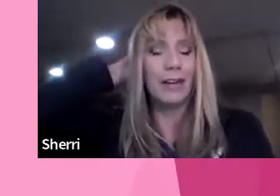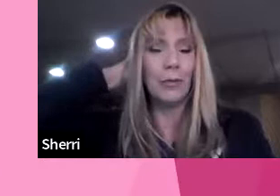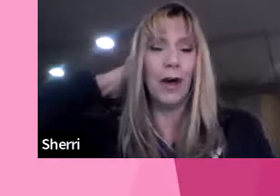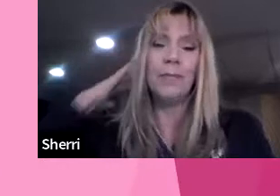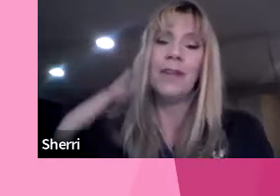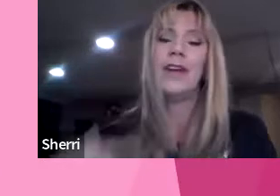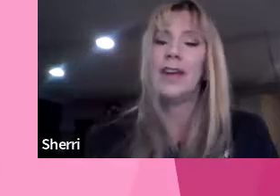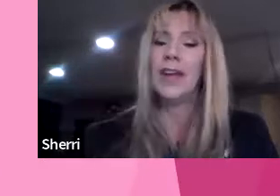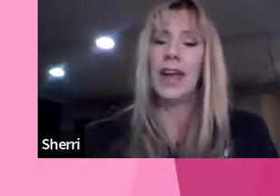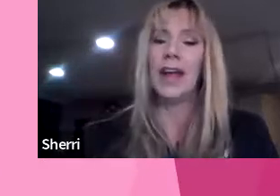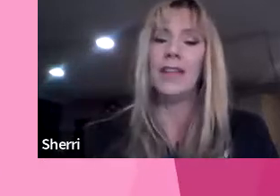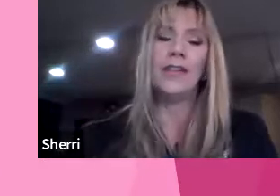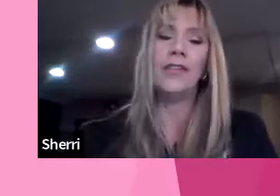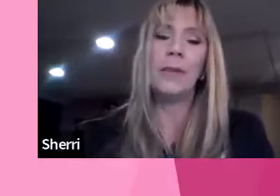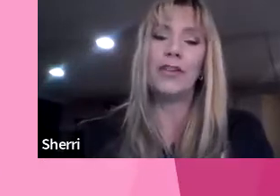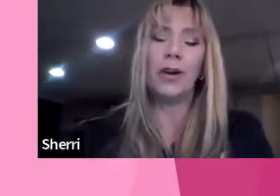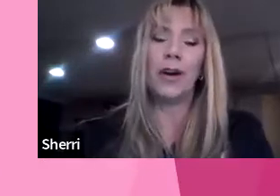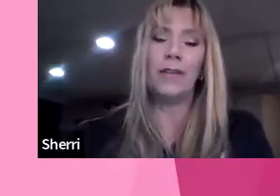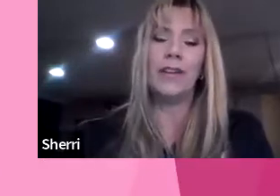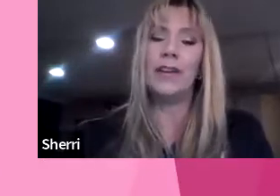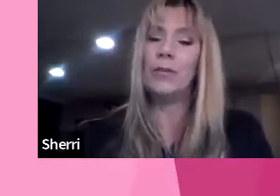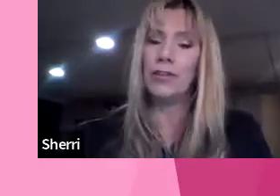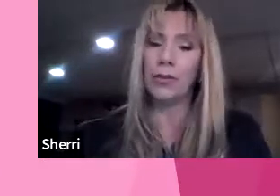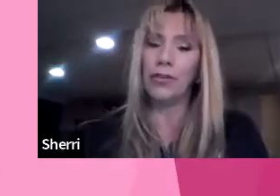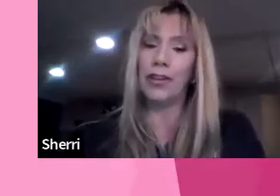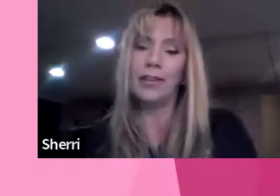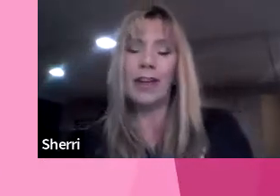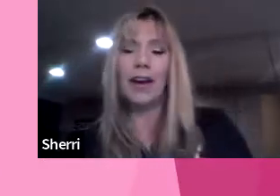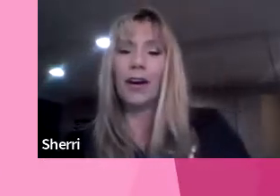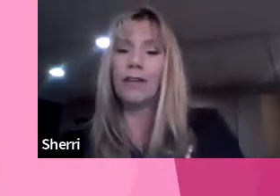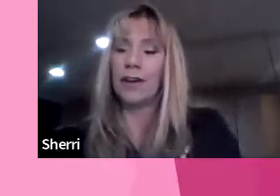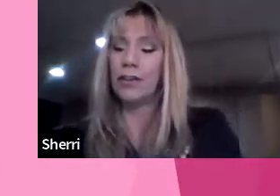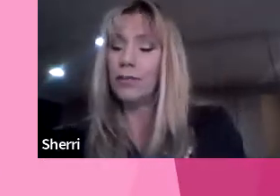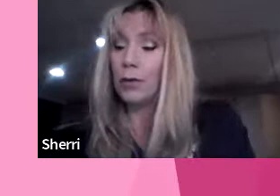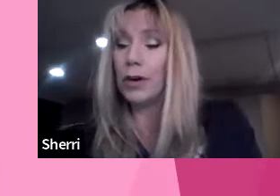Charles county in June. Then there's a picture of DD resources. They are our funder